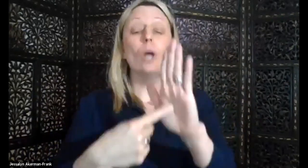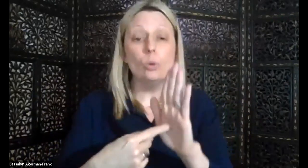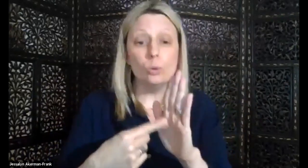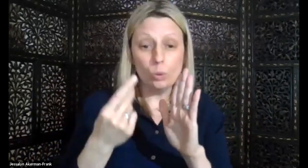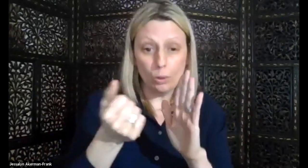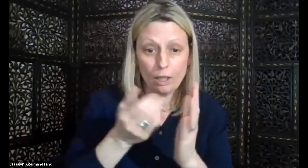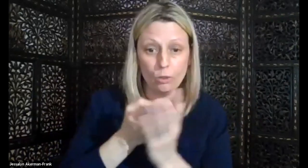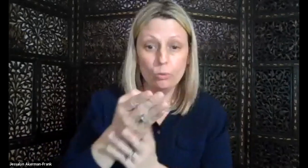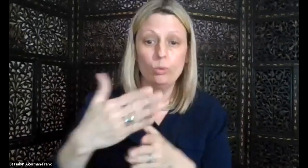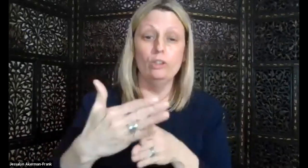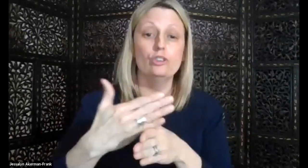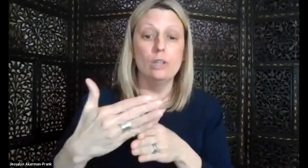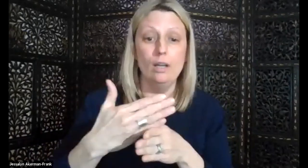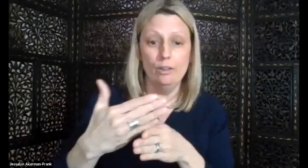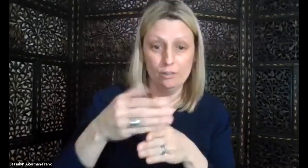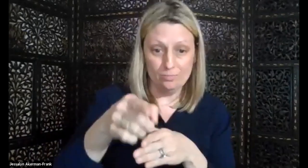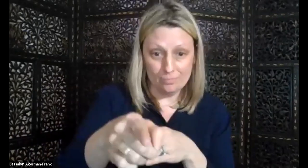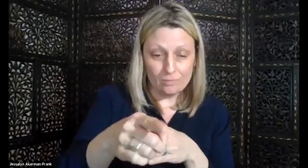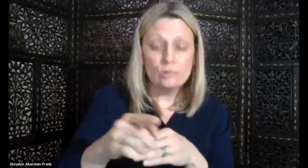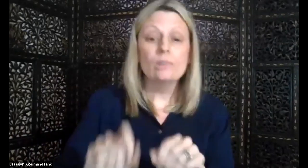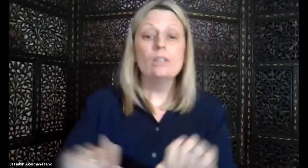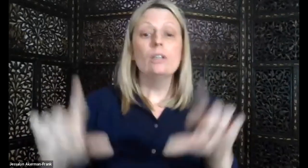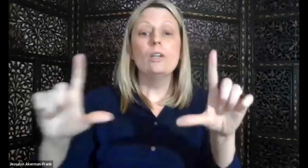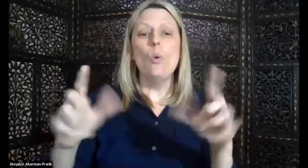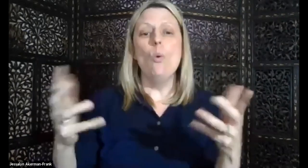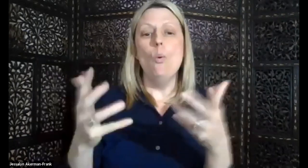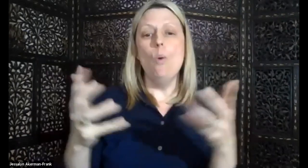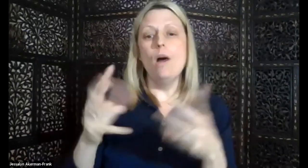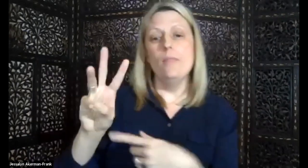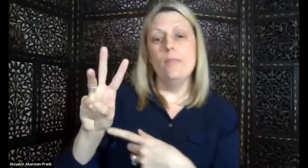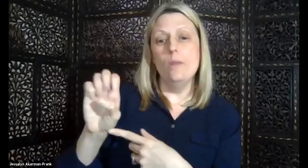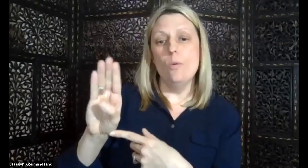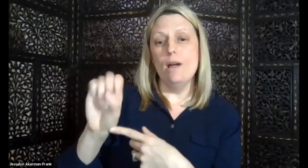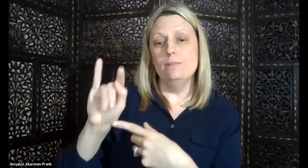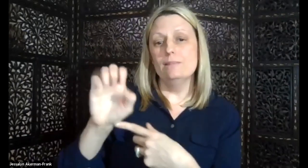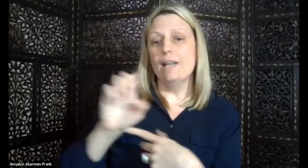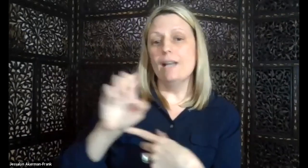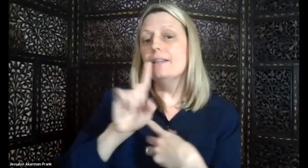. So I know that people were extremely concerned and had questions in relation to that in the